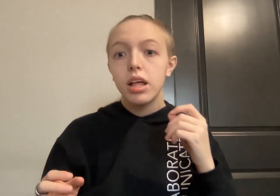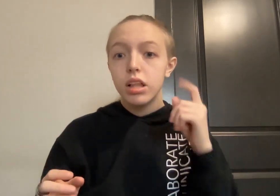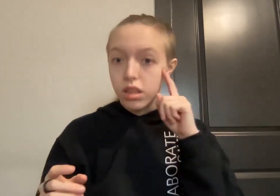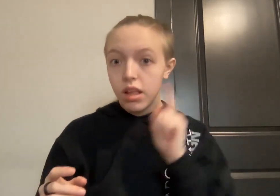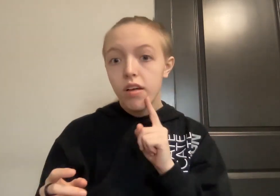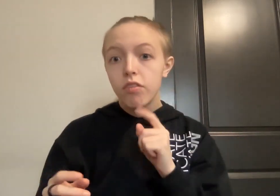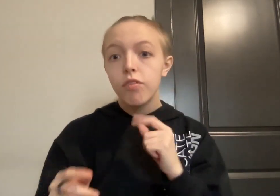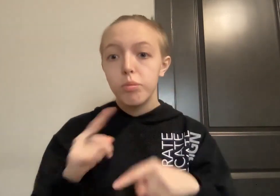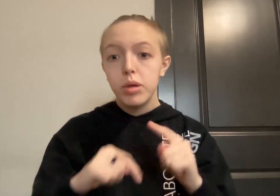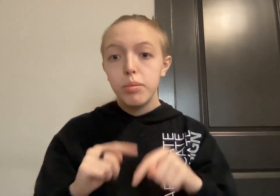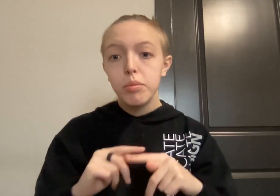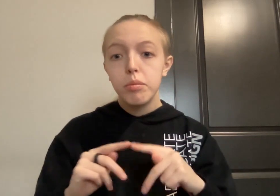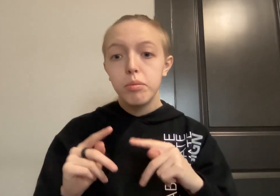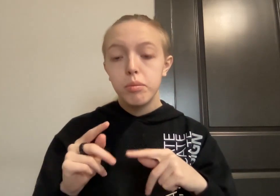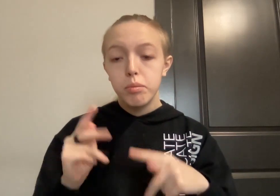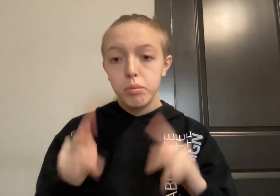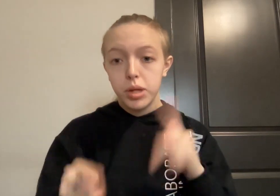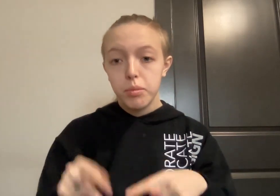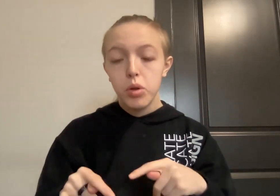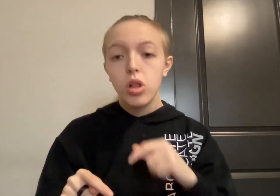sign language.